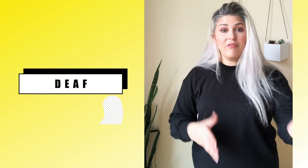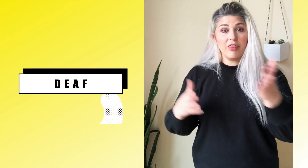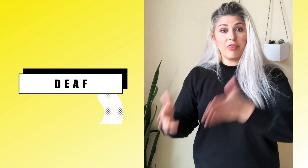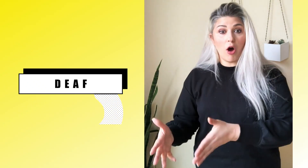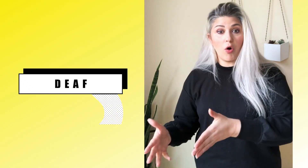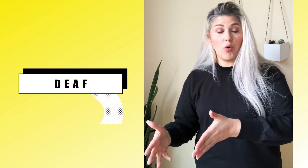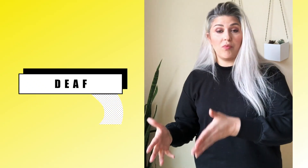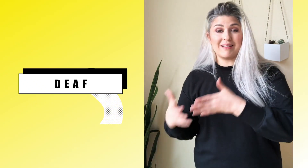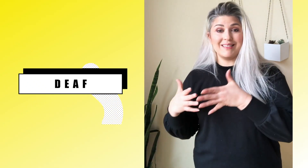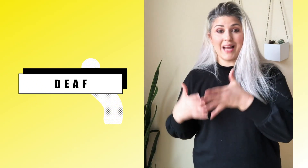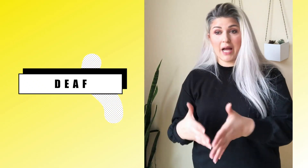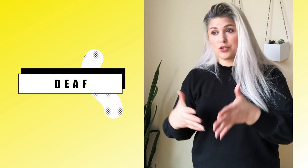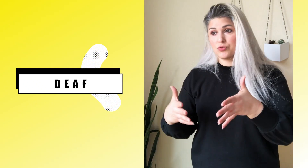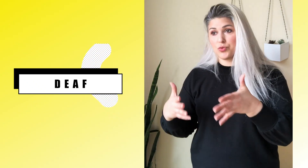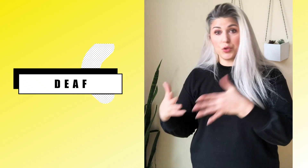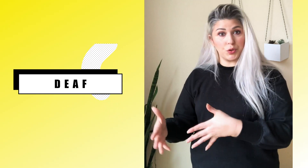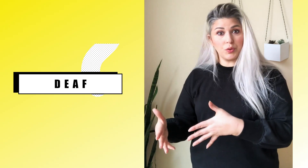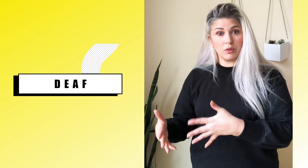Even though that's not true.